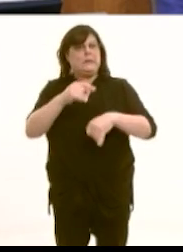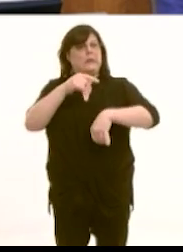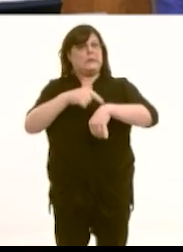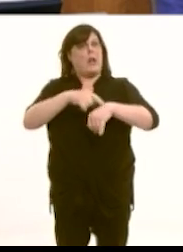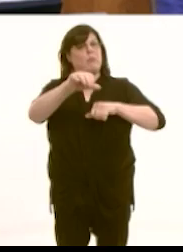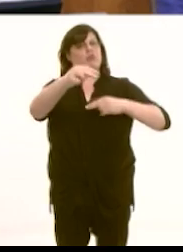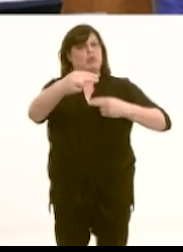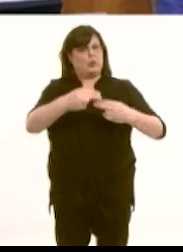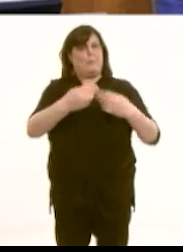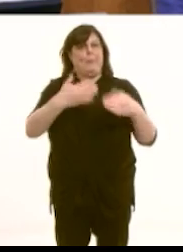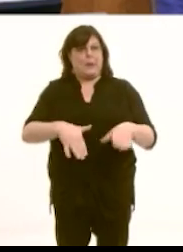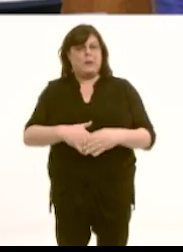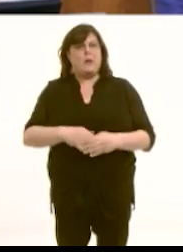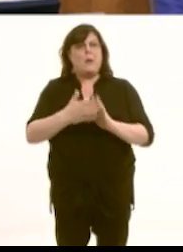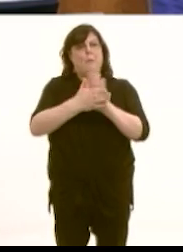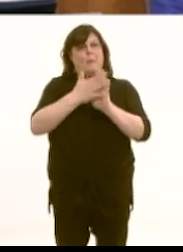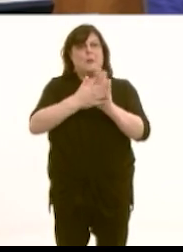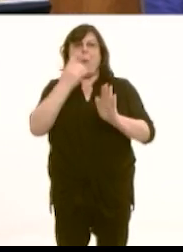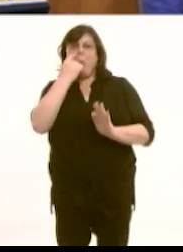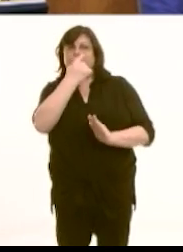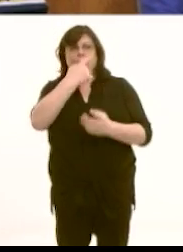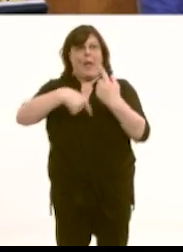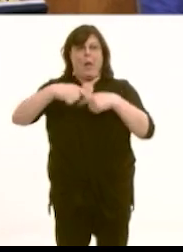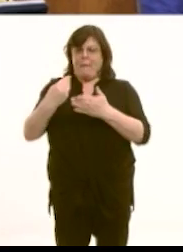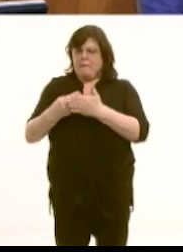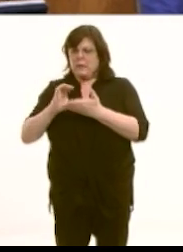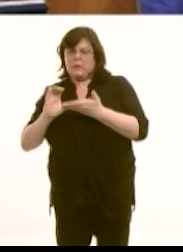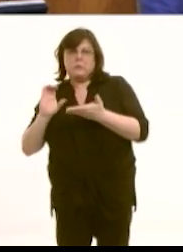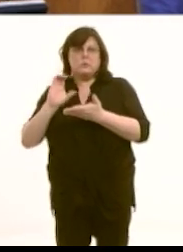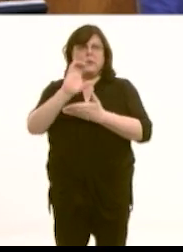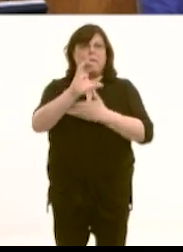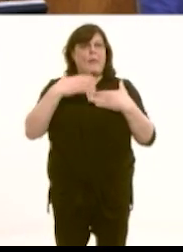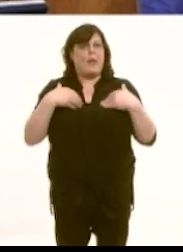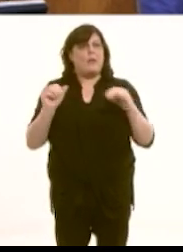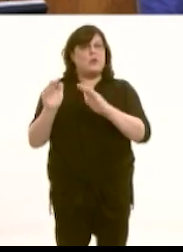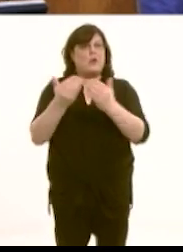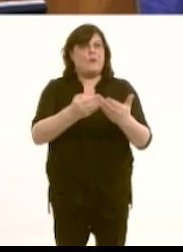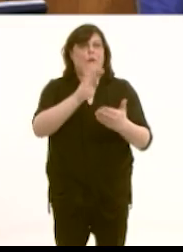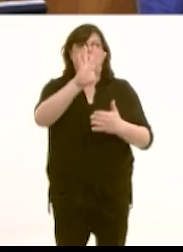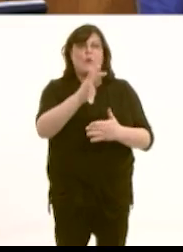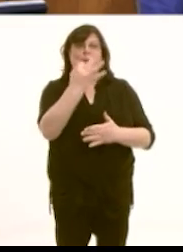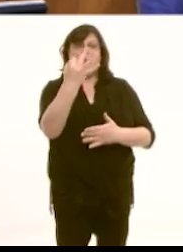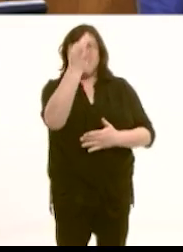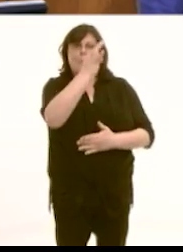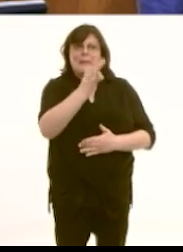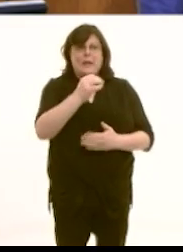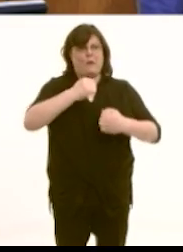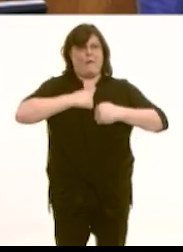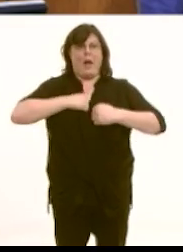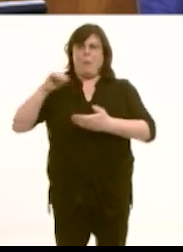That, of course, demonstrates that the funding that weíve invested in the health service, which is 48 per cent of the Welsh Government budget, is bearing fruit.